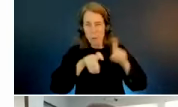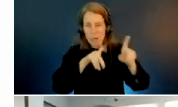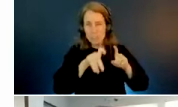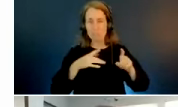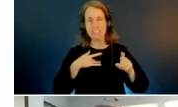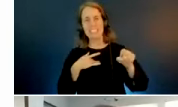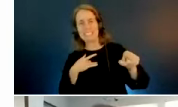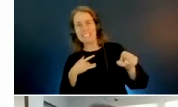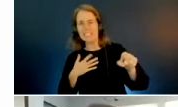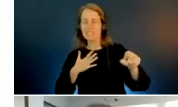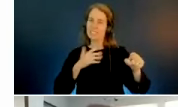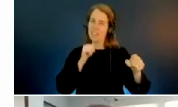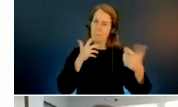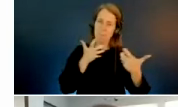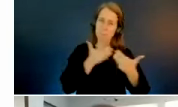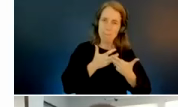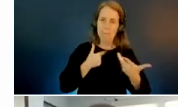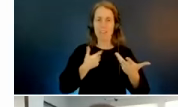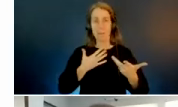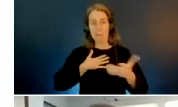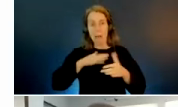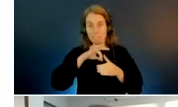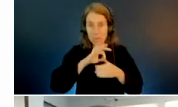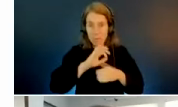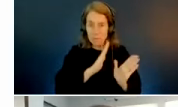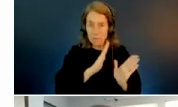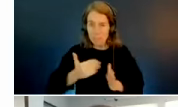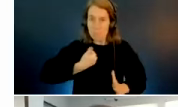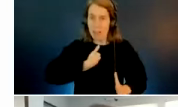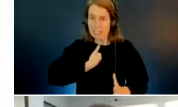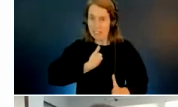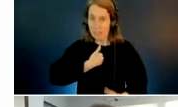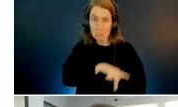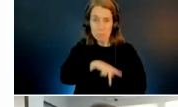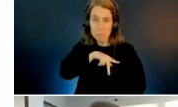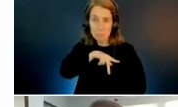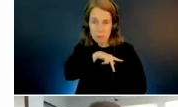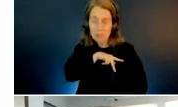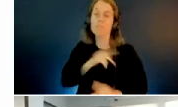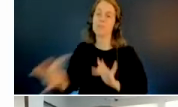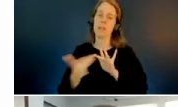how to make your voting plan the details of this please do give us a call you're most likely gonna